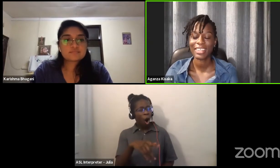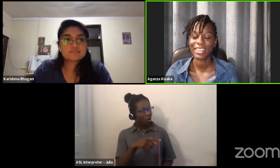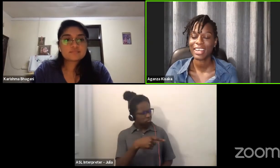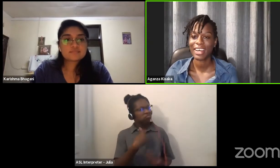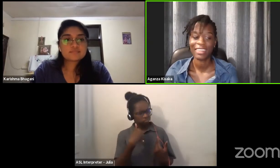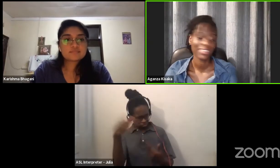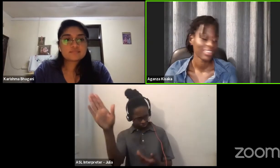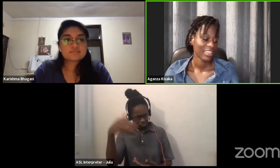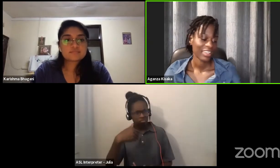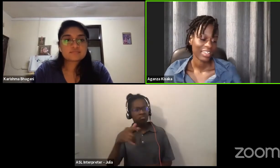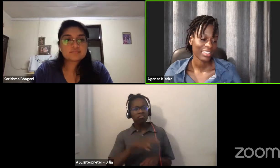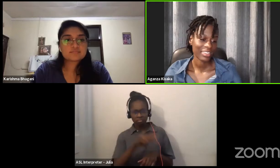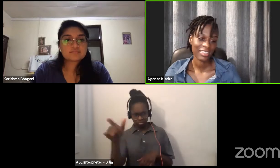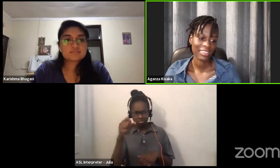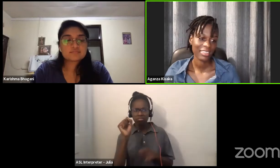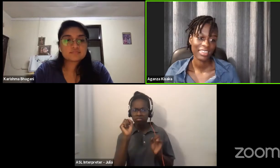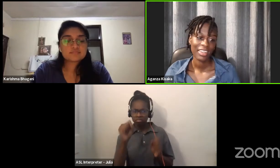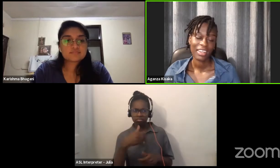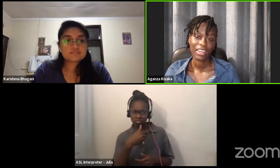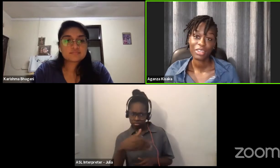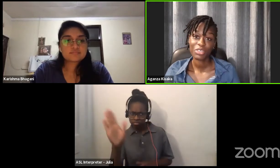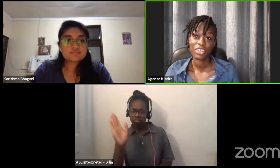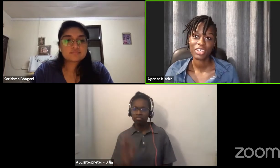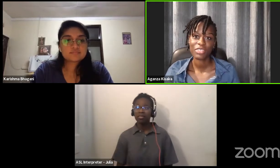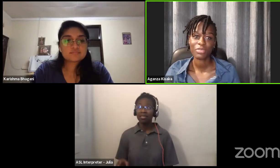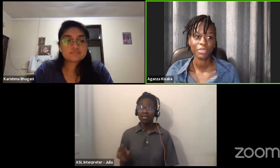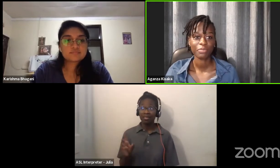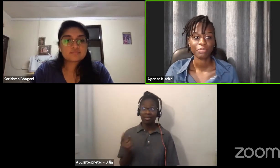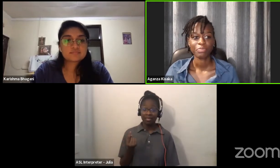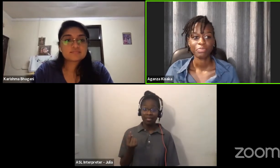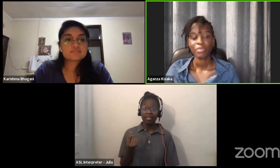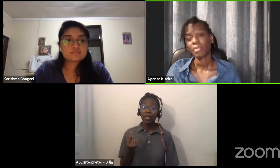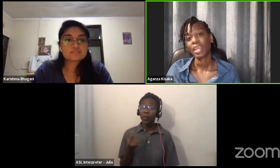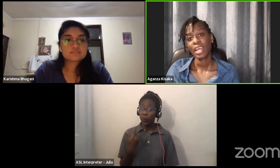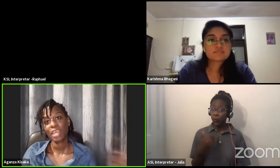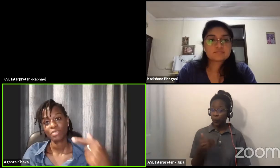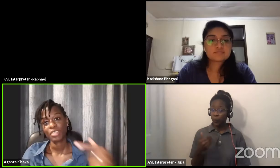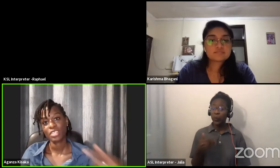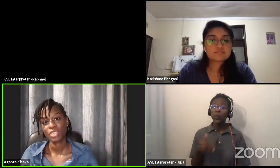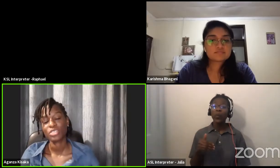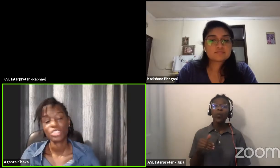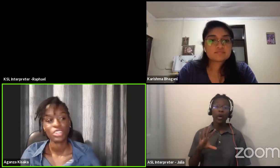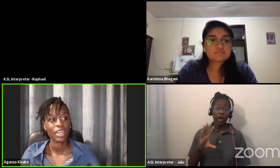Yeah, culture shock is real, but I had reverse culture shock.